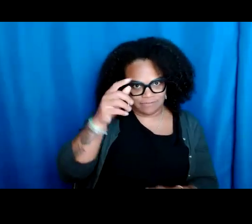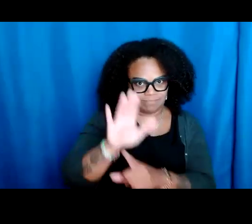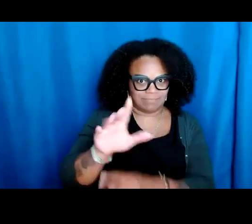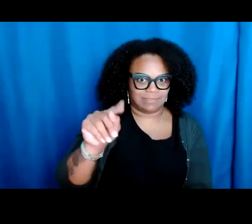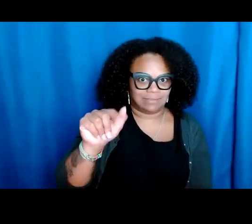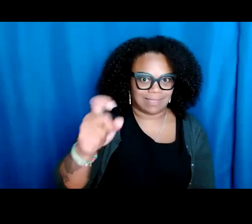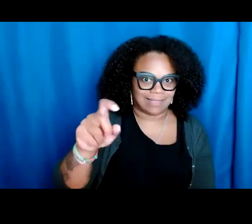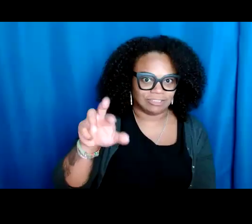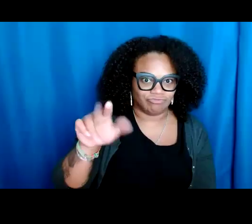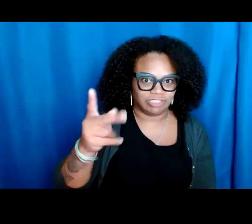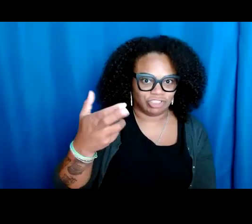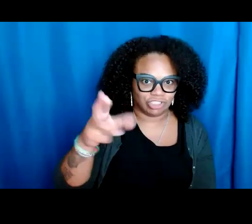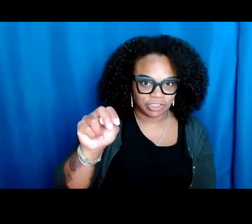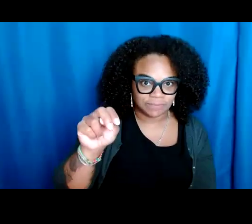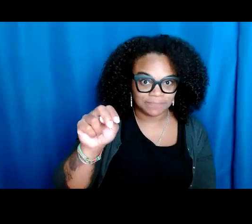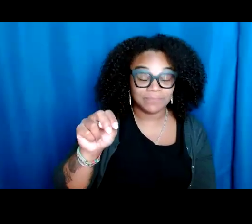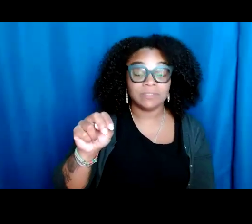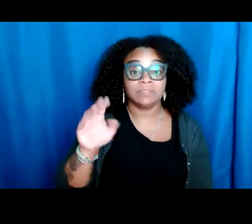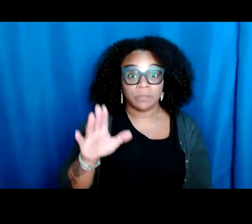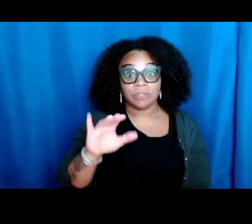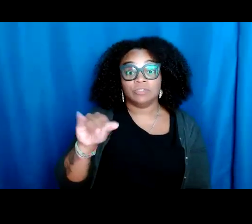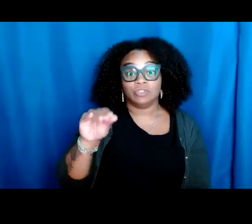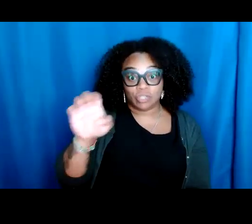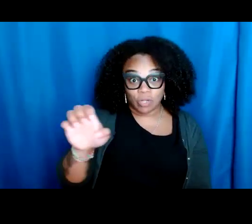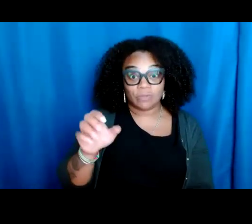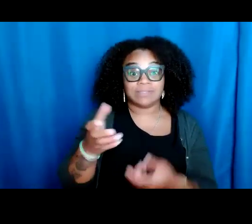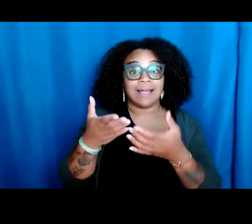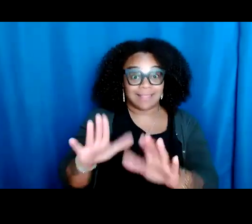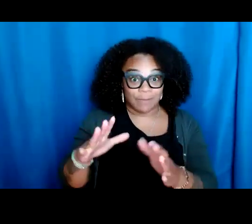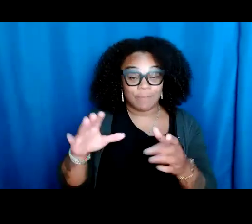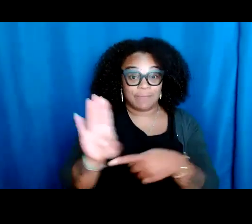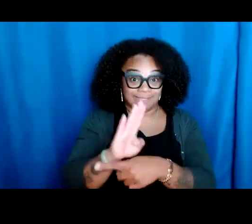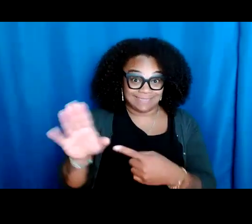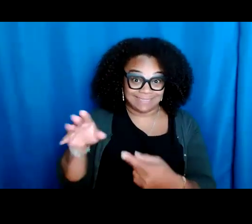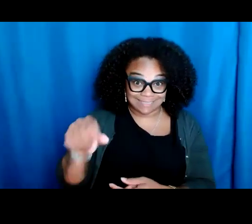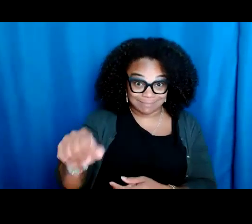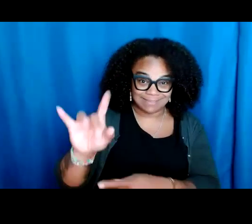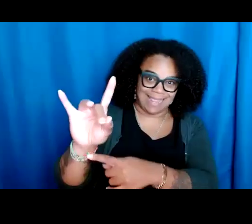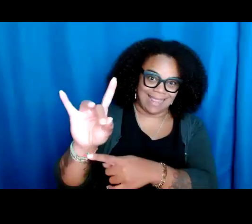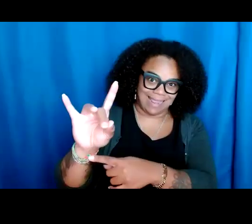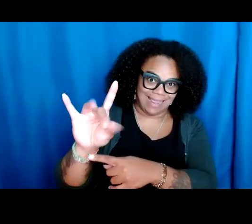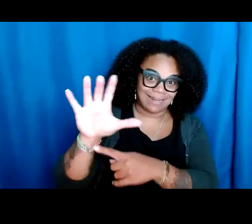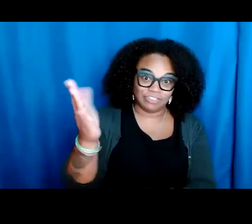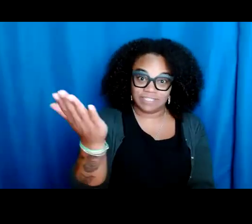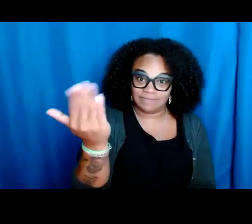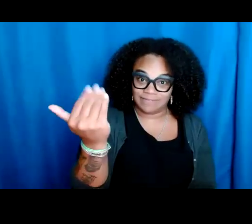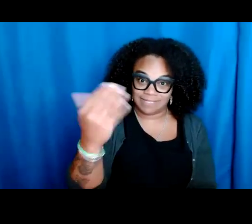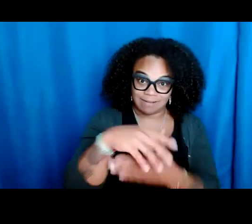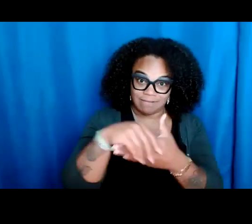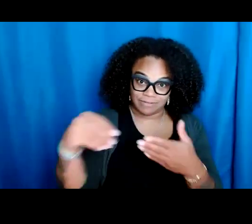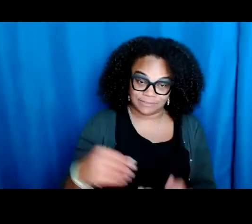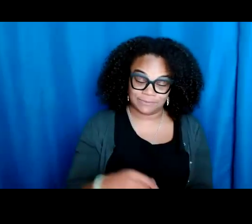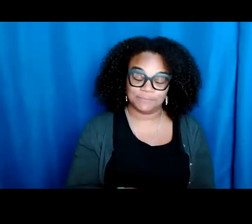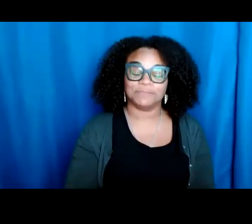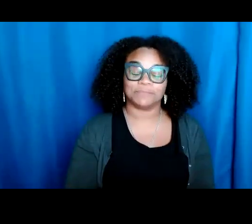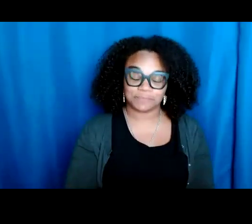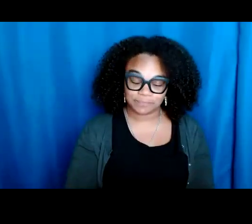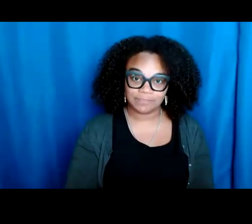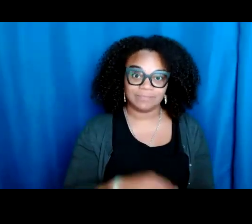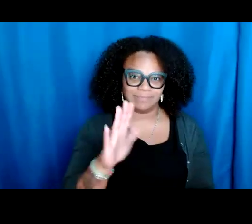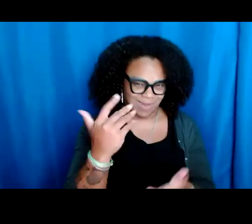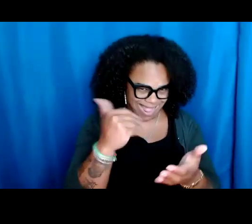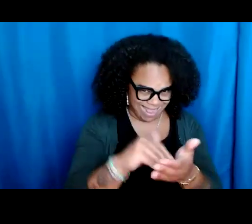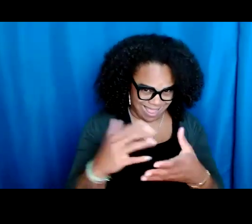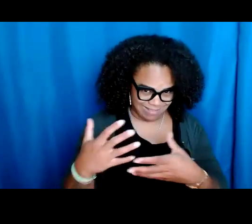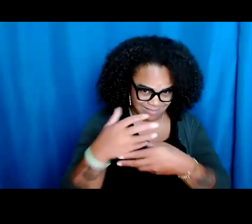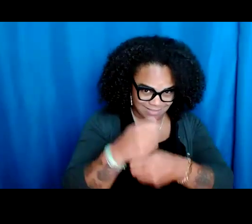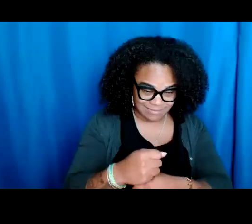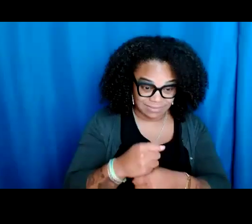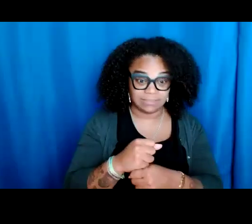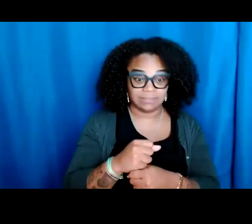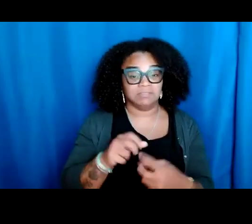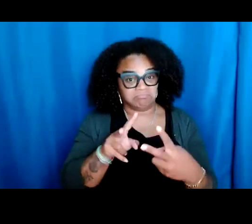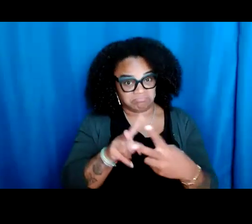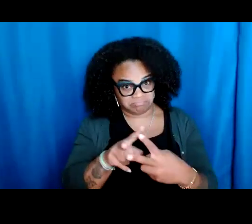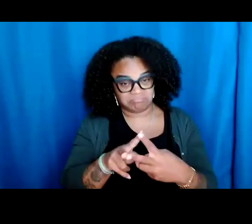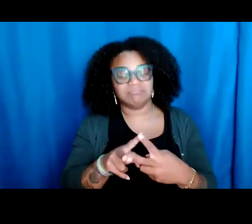So, Joe's allowable business expenses will be $815. Just to recap, these fit the IRS tax form